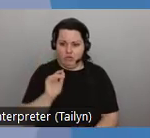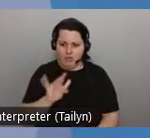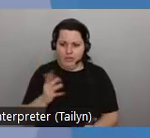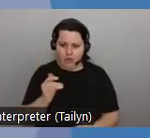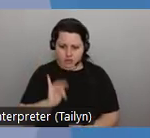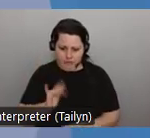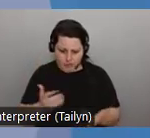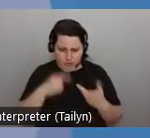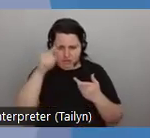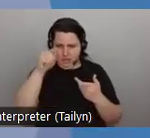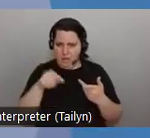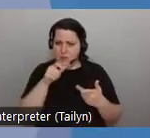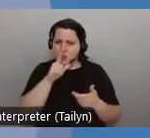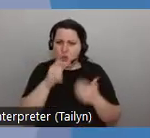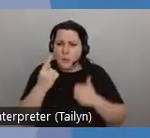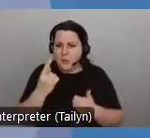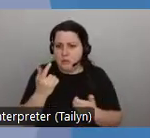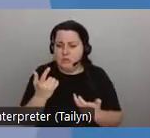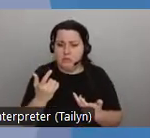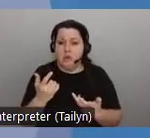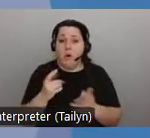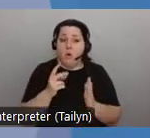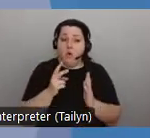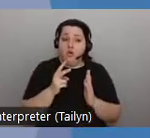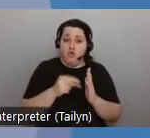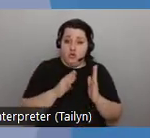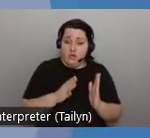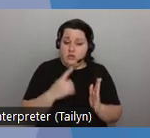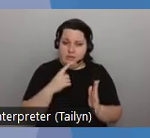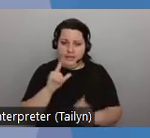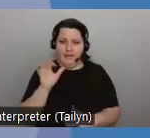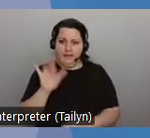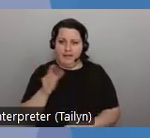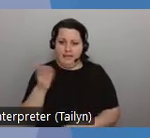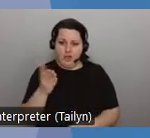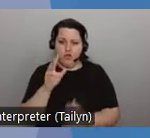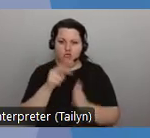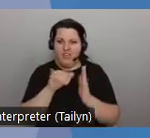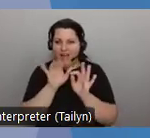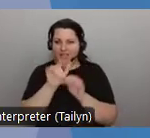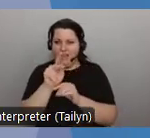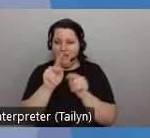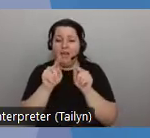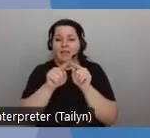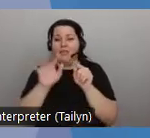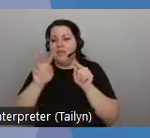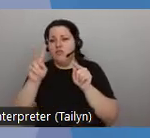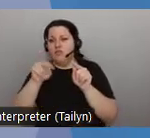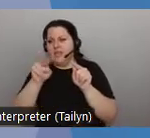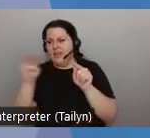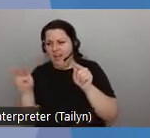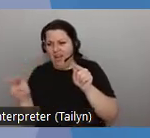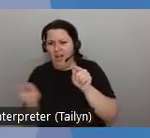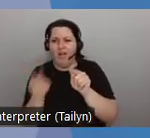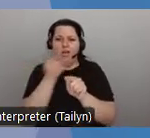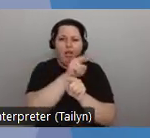link, or, because a screen reader is going to stop here on, "click here," read that is just a link,